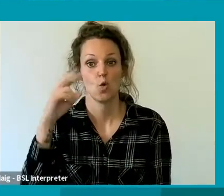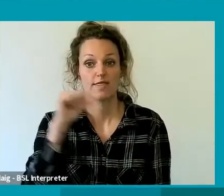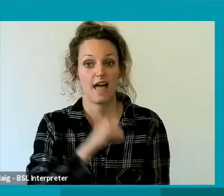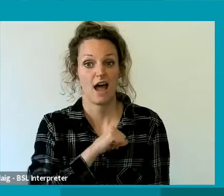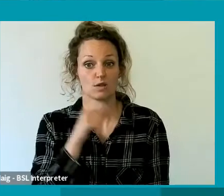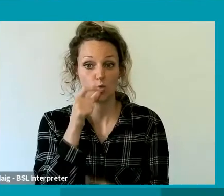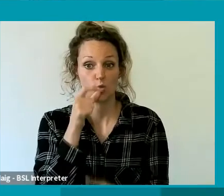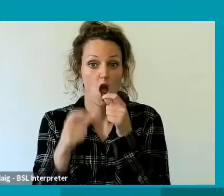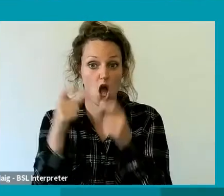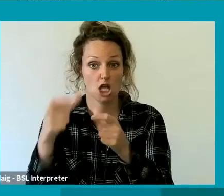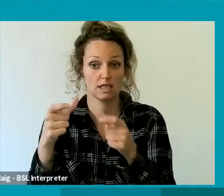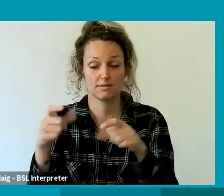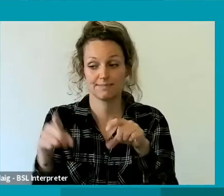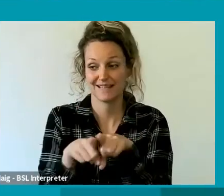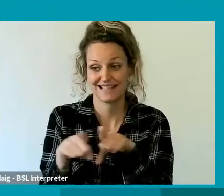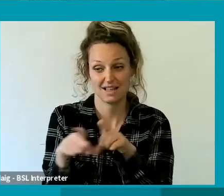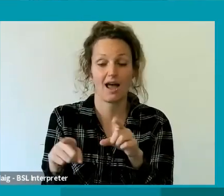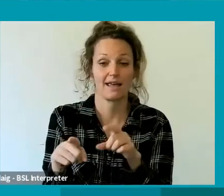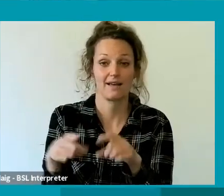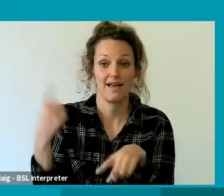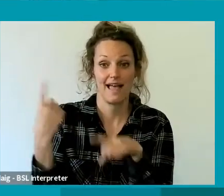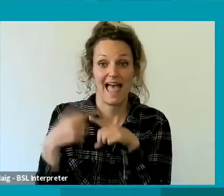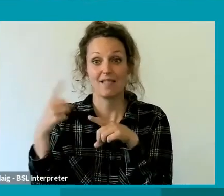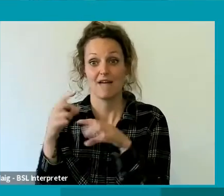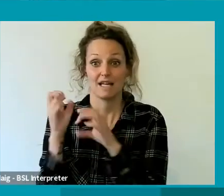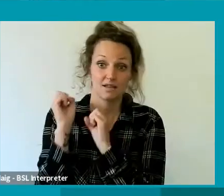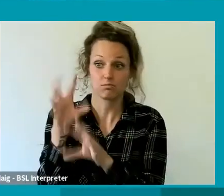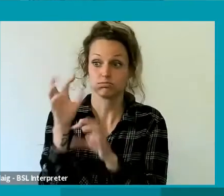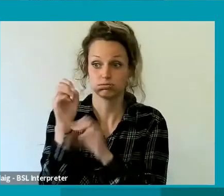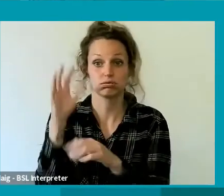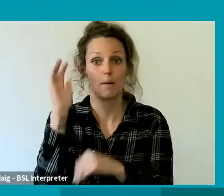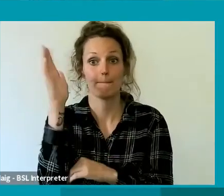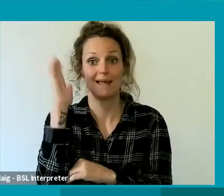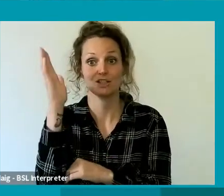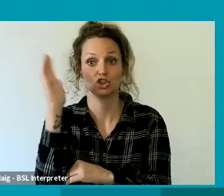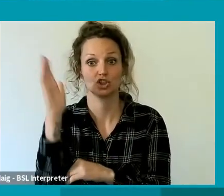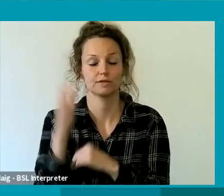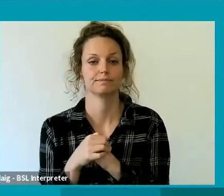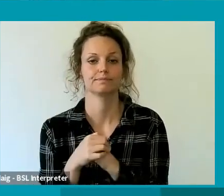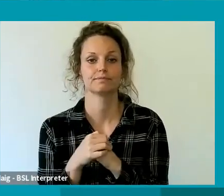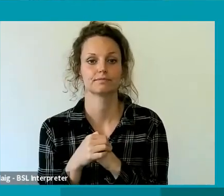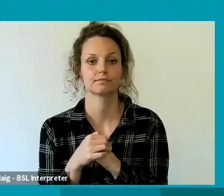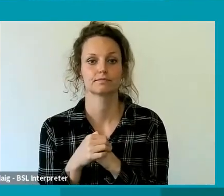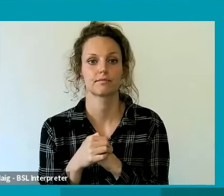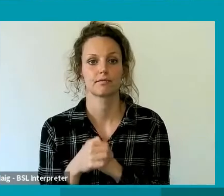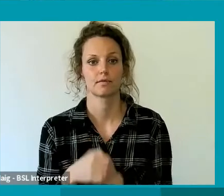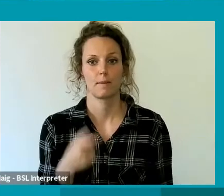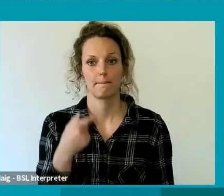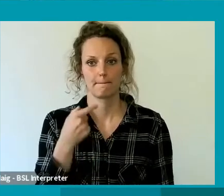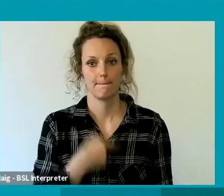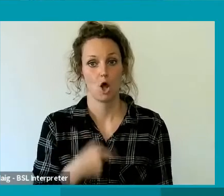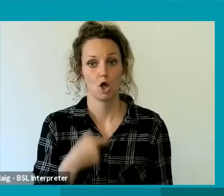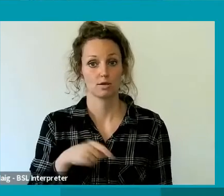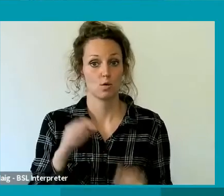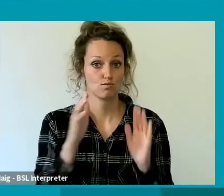so we think about what a personal brand is and how you craft it in a couple of slides before.